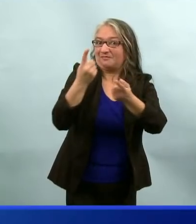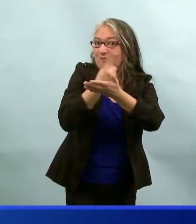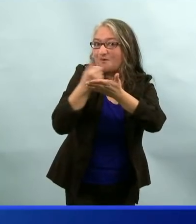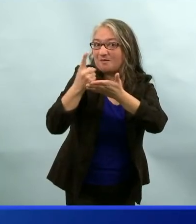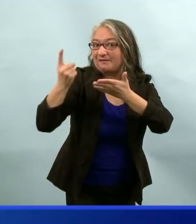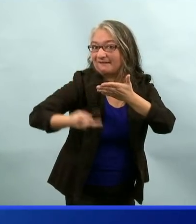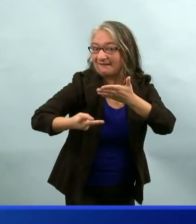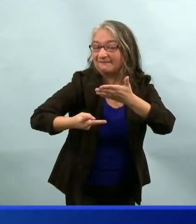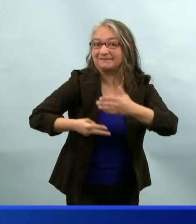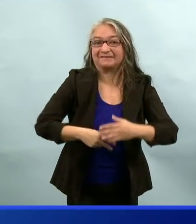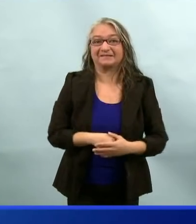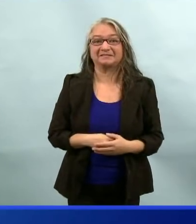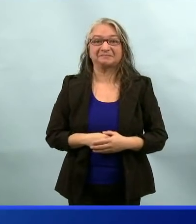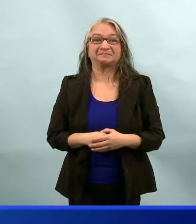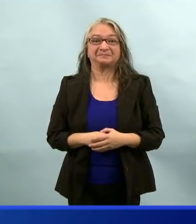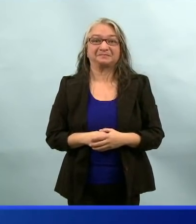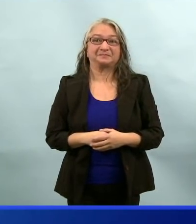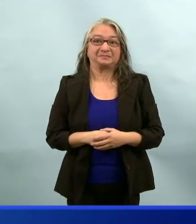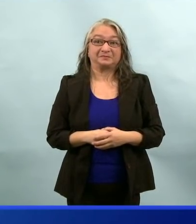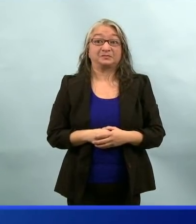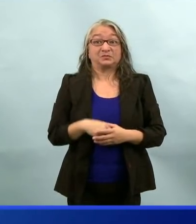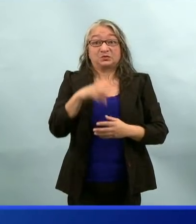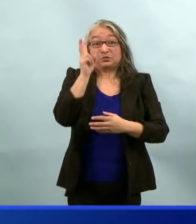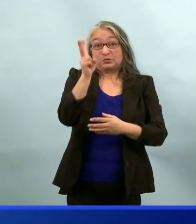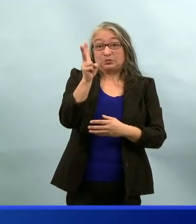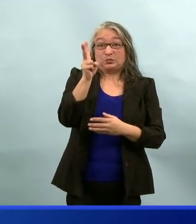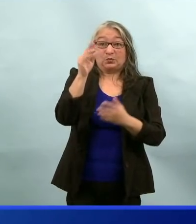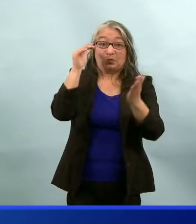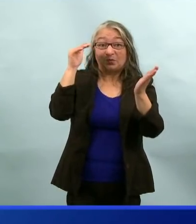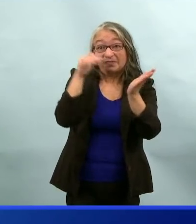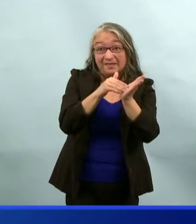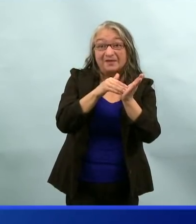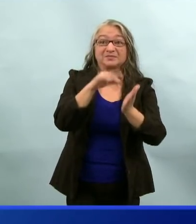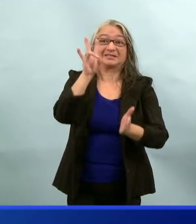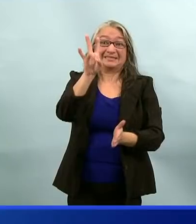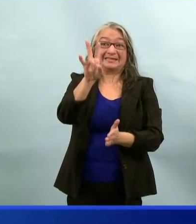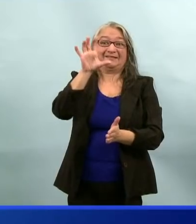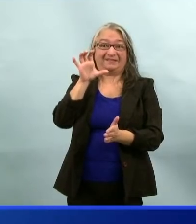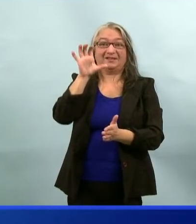there are two thousand seven hundred and eighty seven doses scheduled to be given today in this